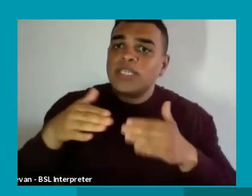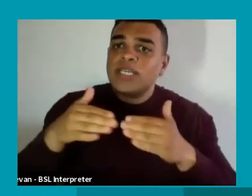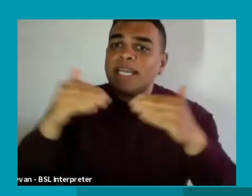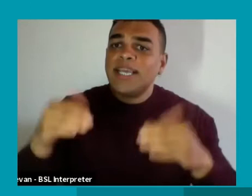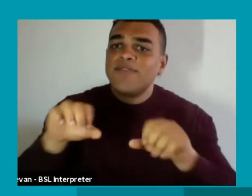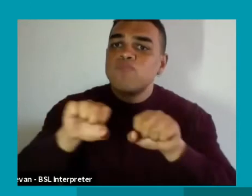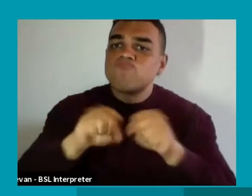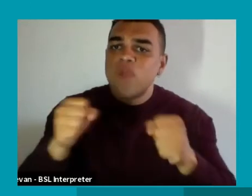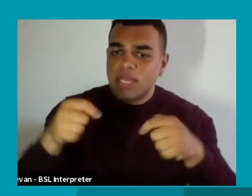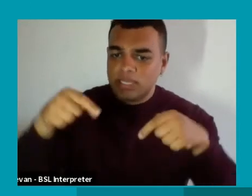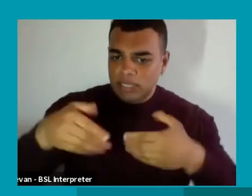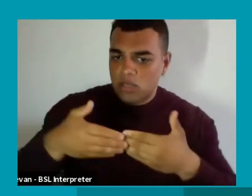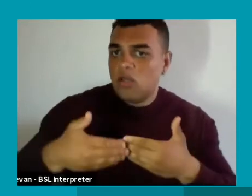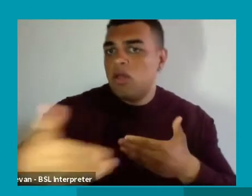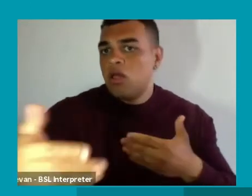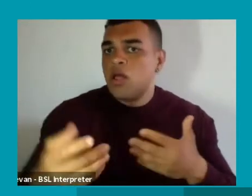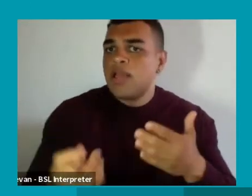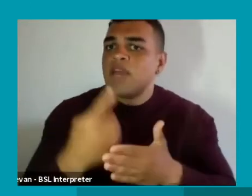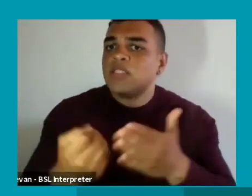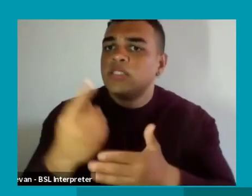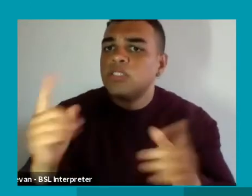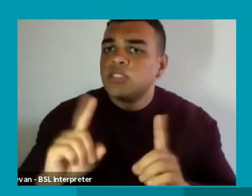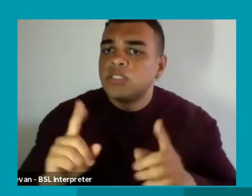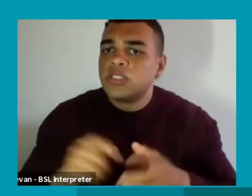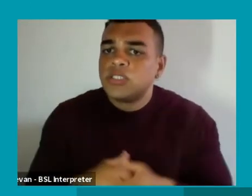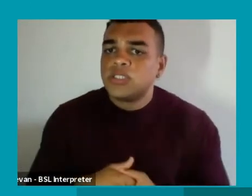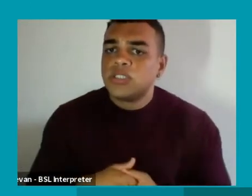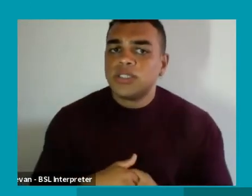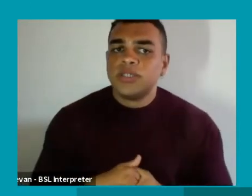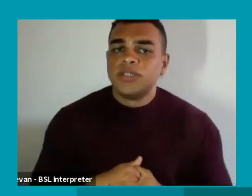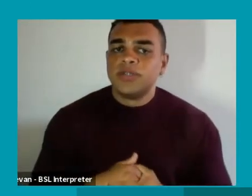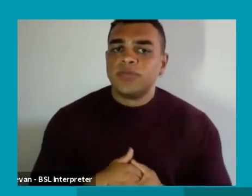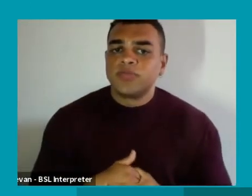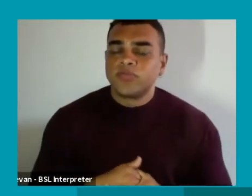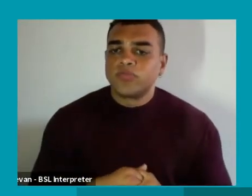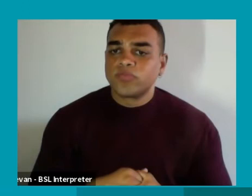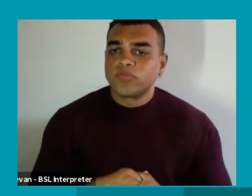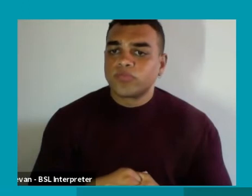Obviously as well as the one to one coaching that Tammy myself, Caroline and Amy provide.